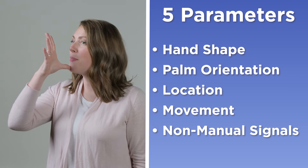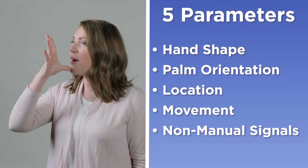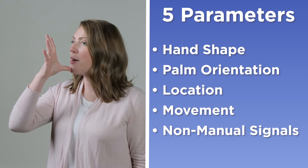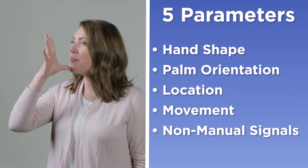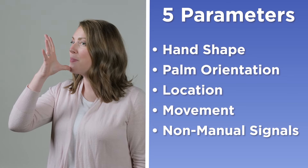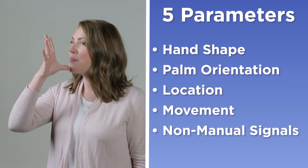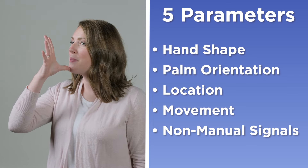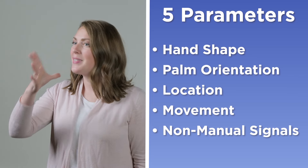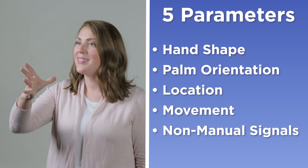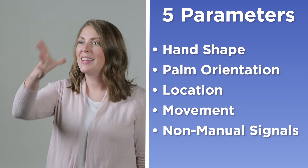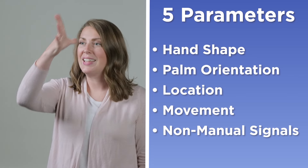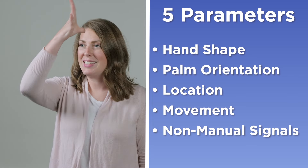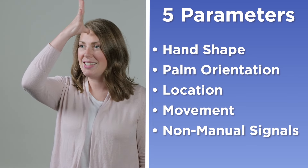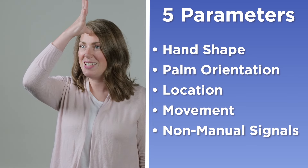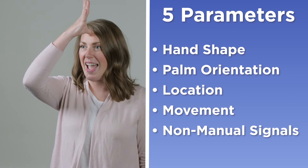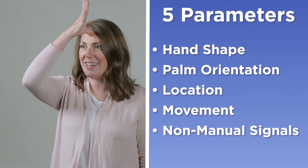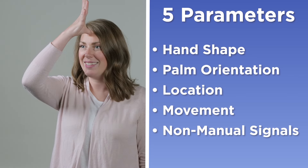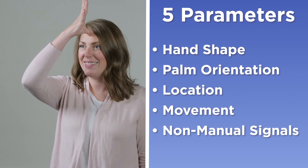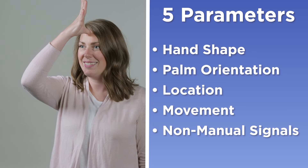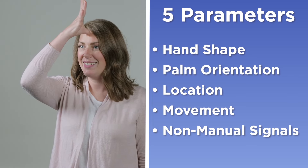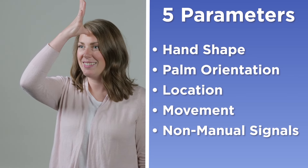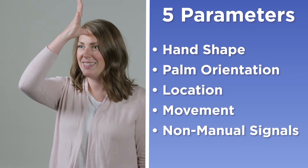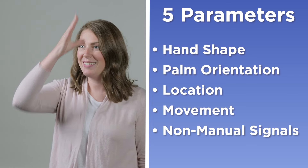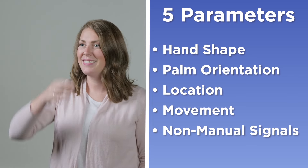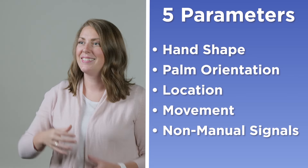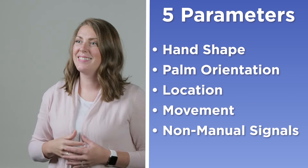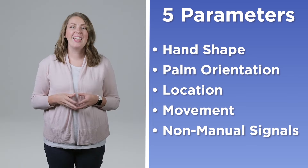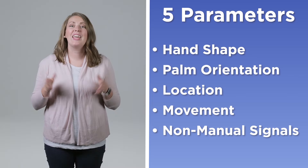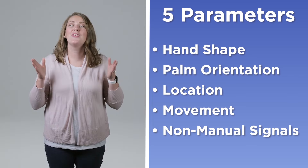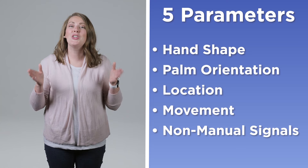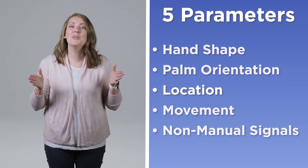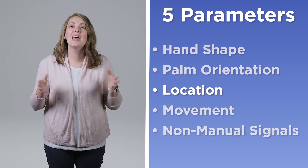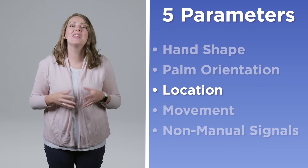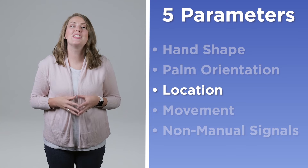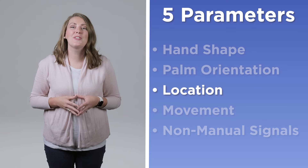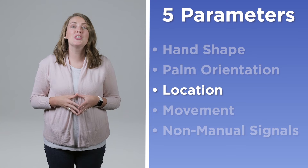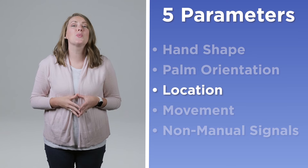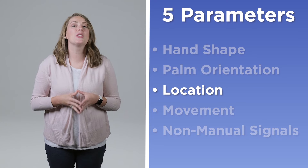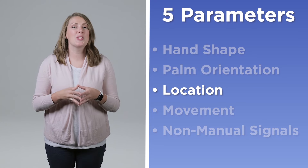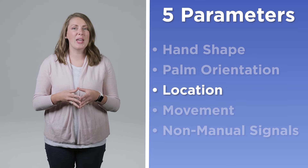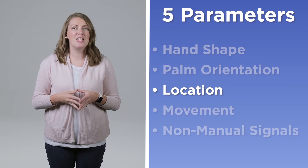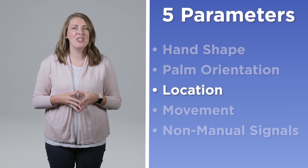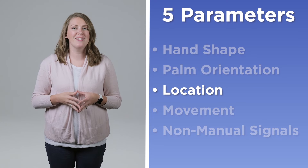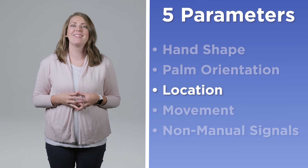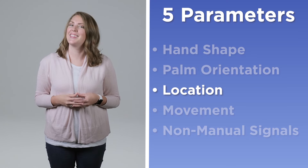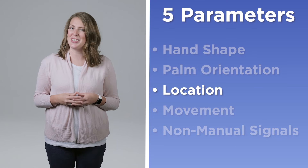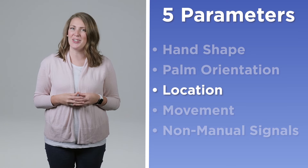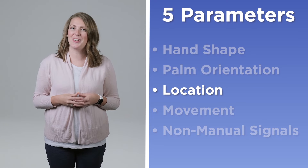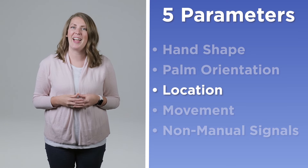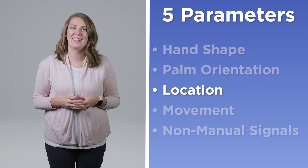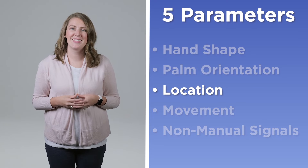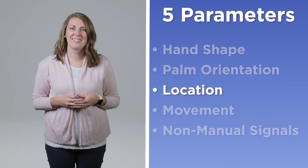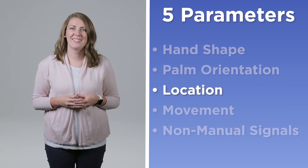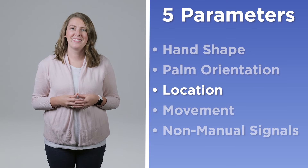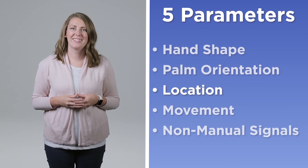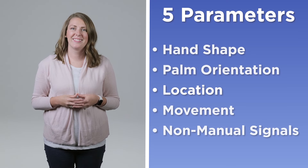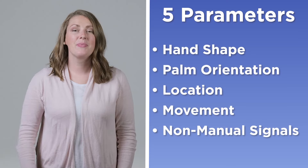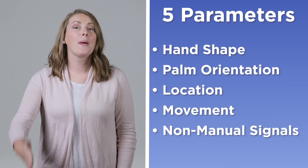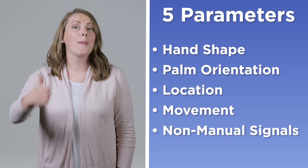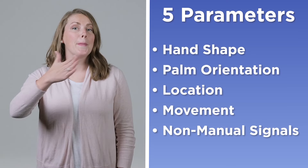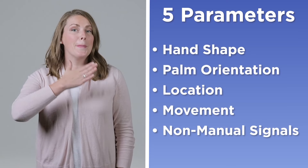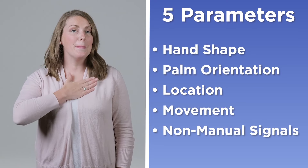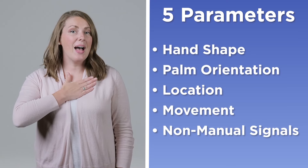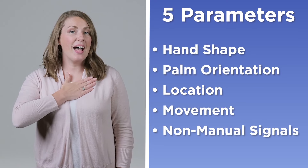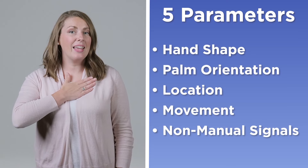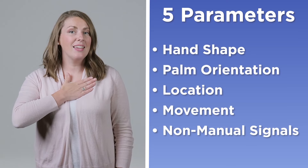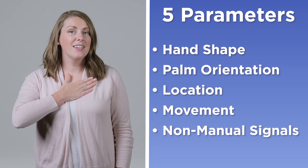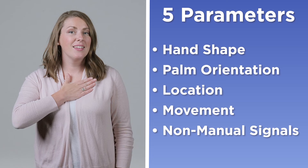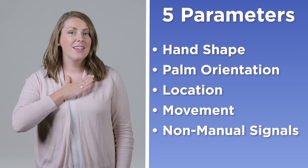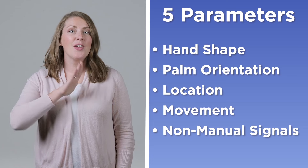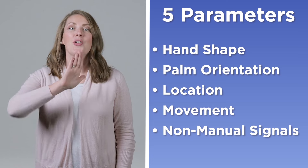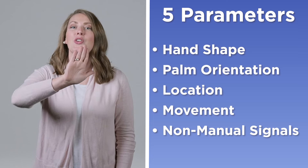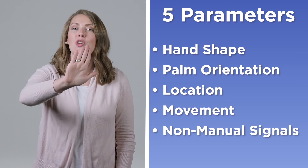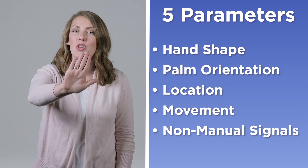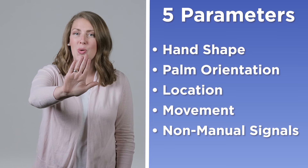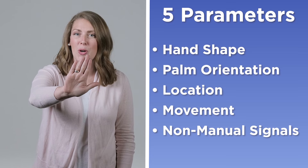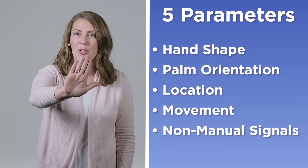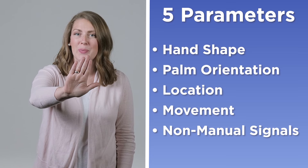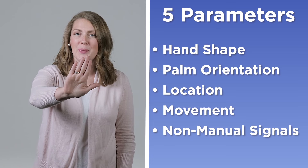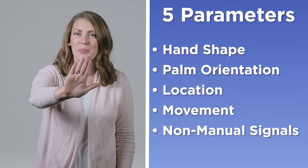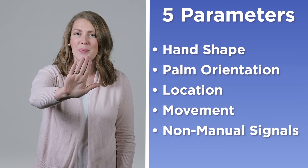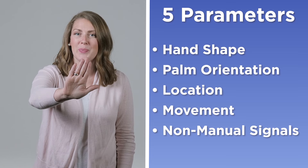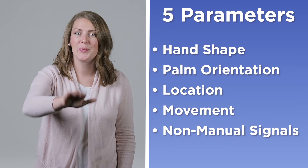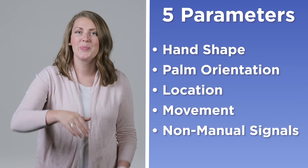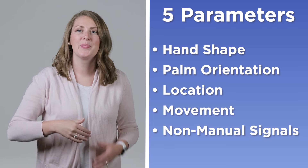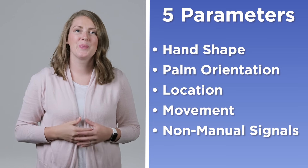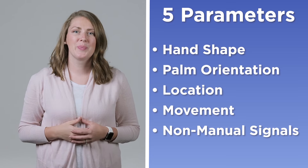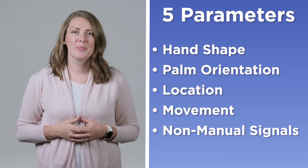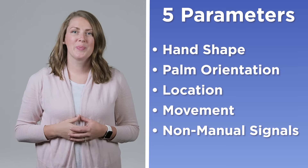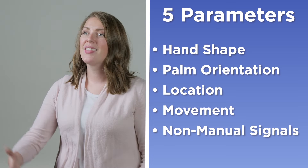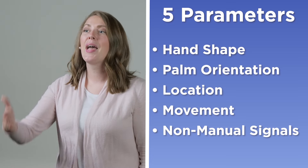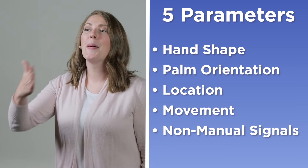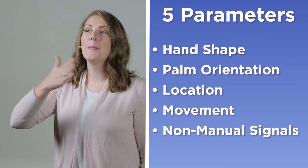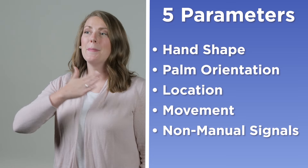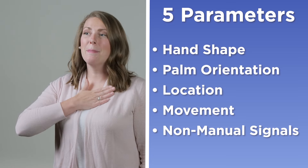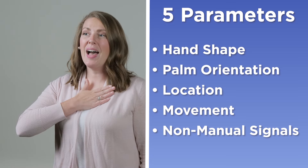Mom, dad. If you said the difference was location then you're correct. My, your. my,